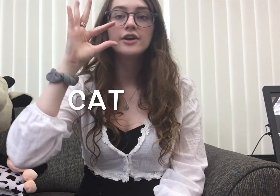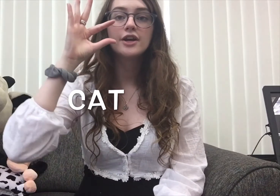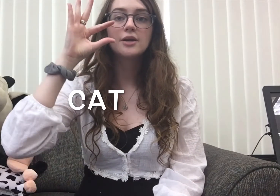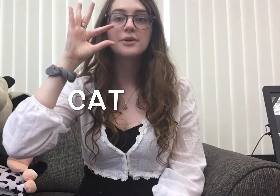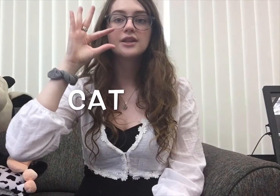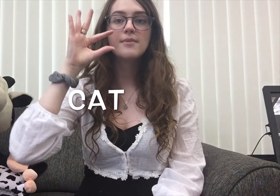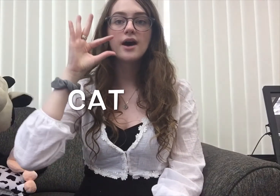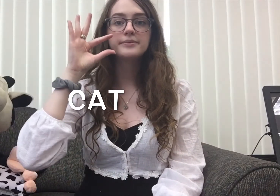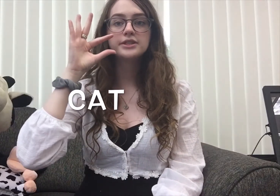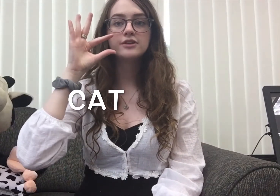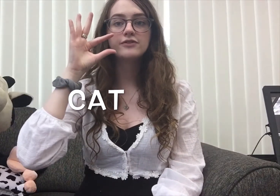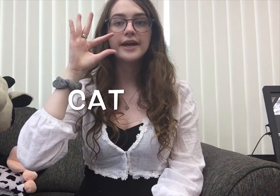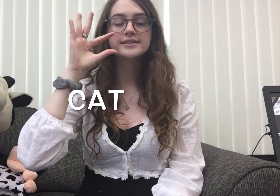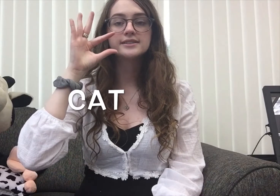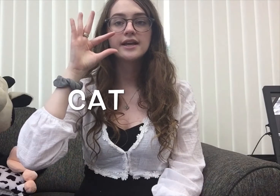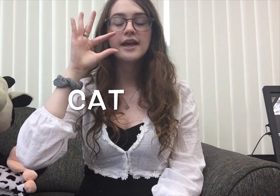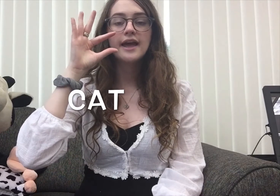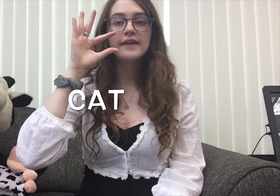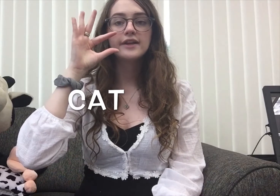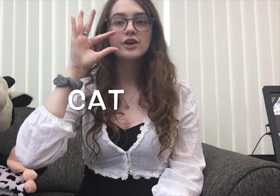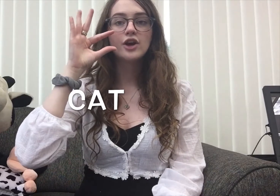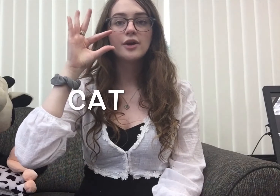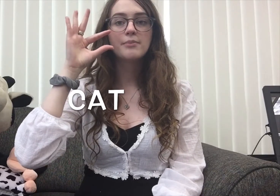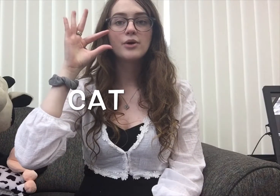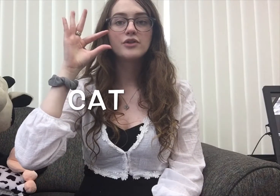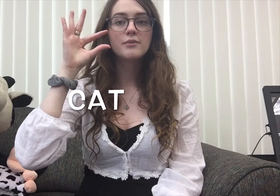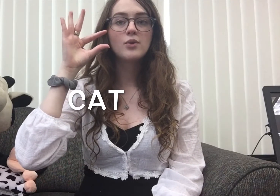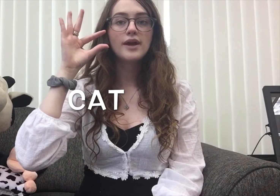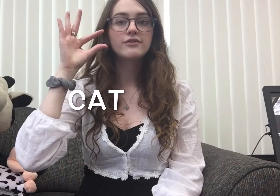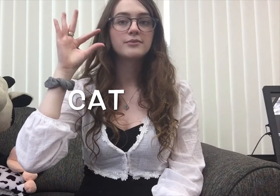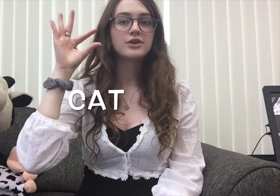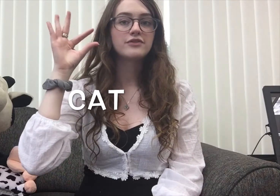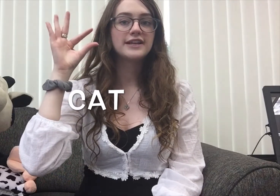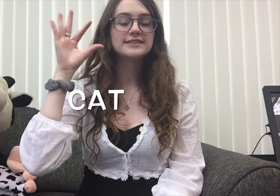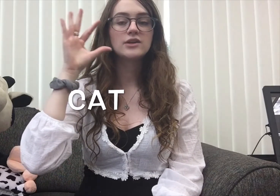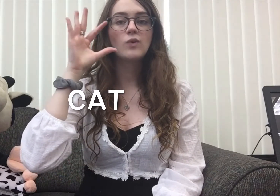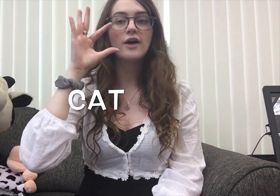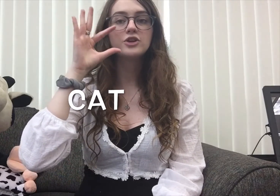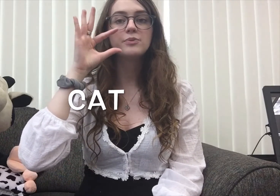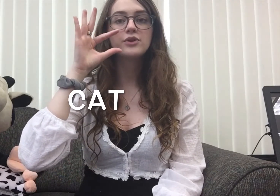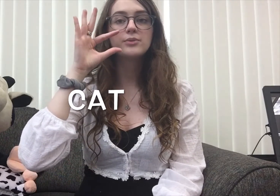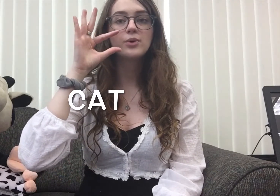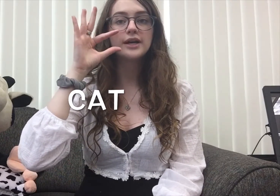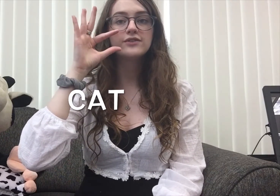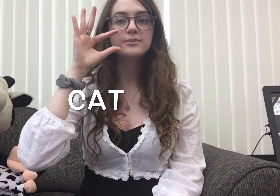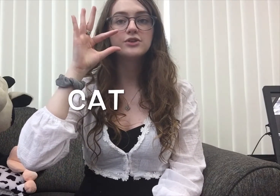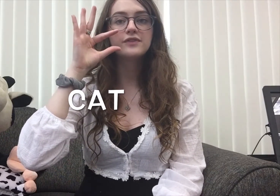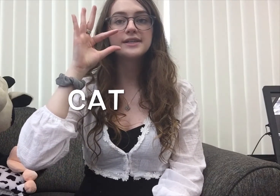You're going to put them up to your face and then you're going to pull them away from your face, and while you pull them away from your face,